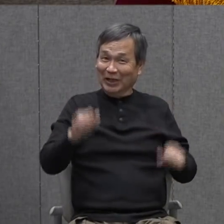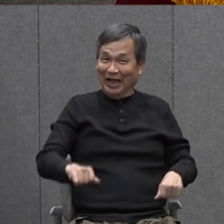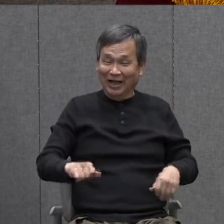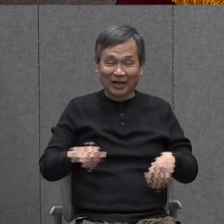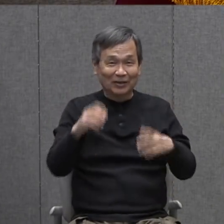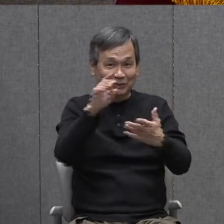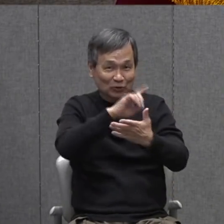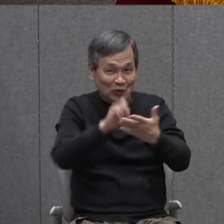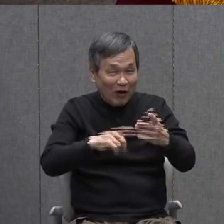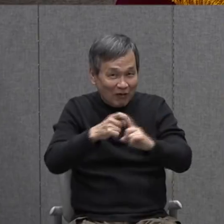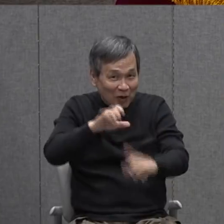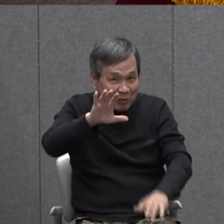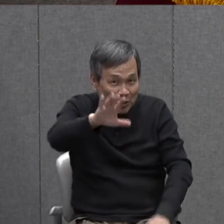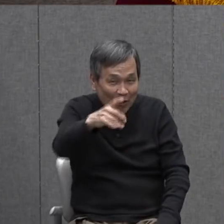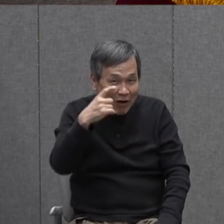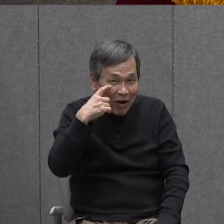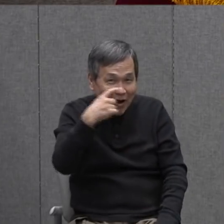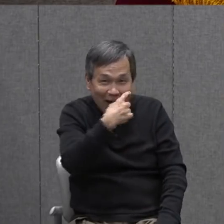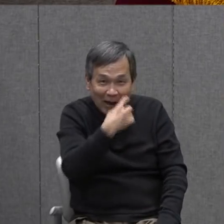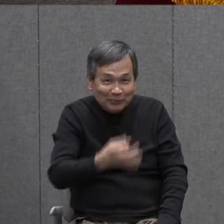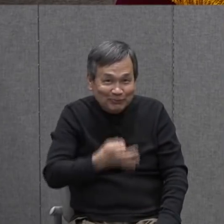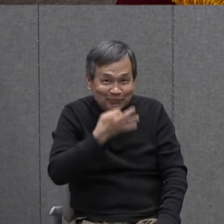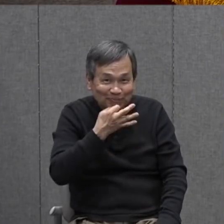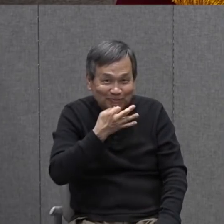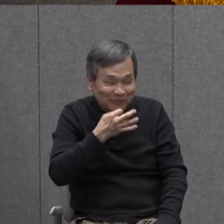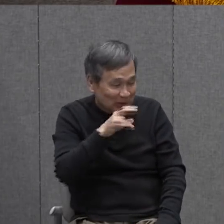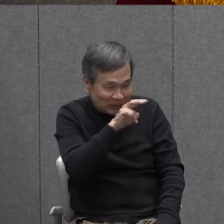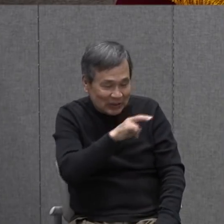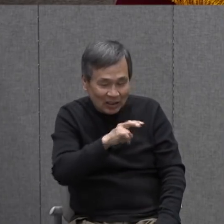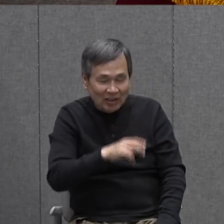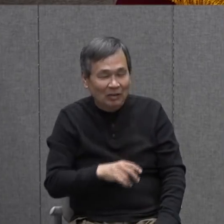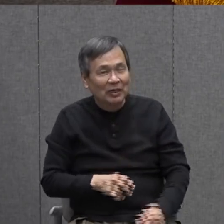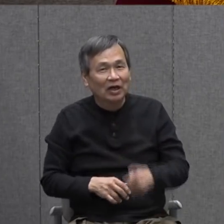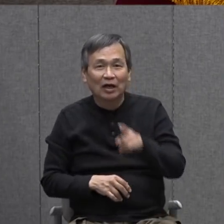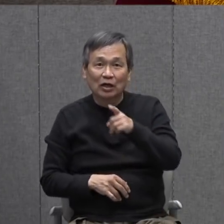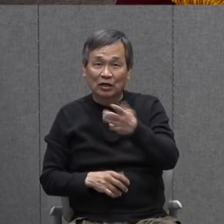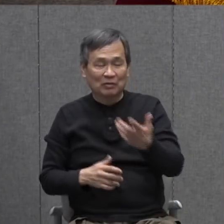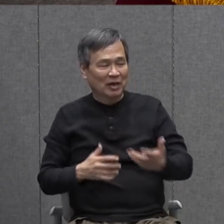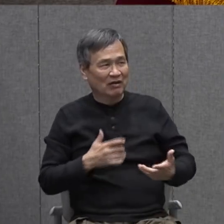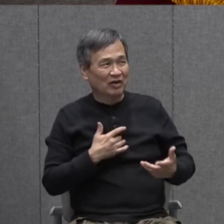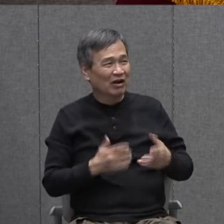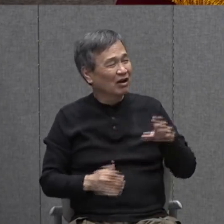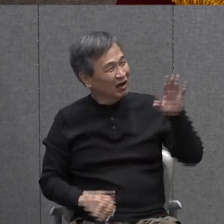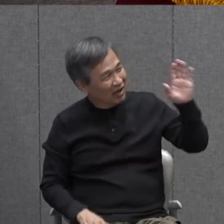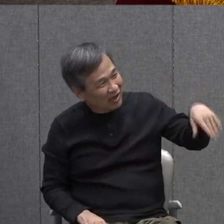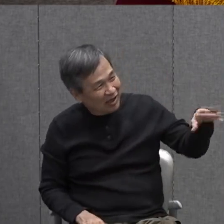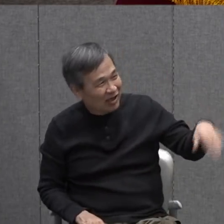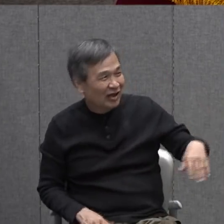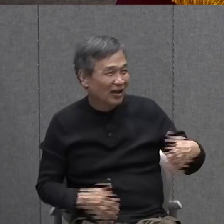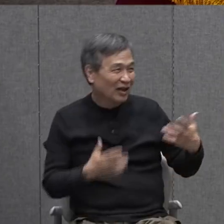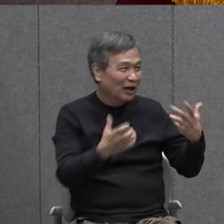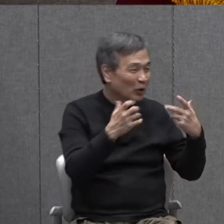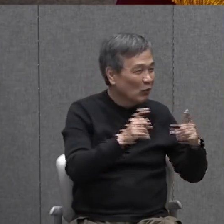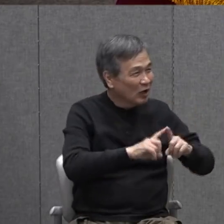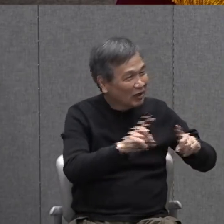and you think to yourself Ms. Potter, I want to give it different colors, I want it to be cooler than it is, go for it.